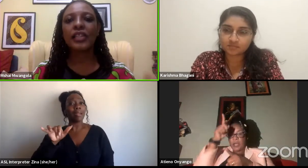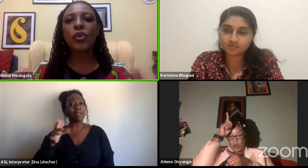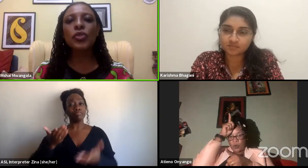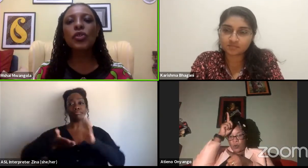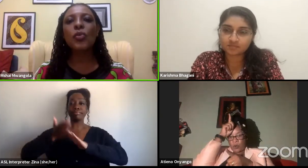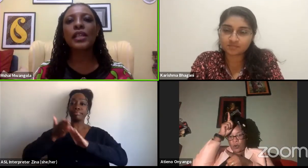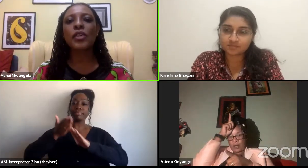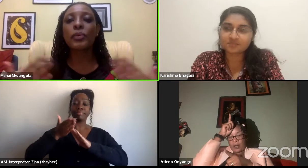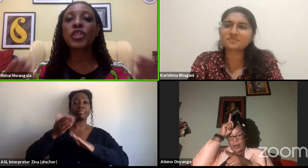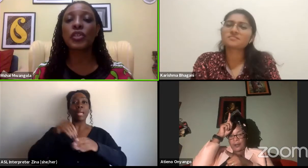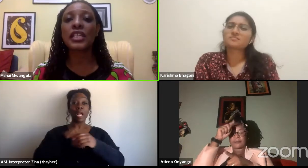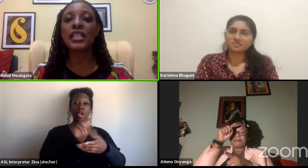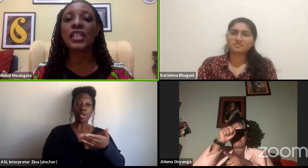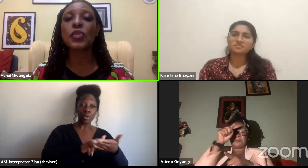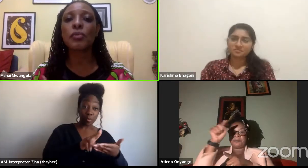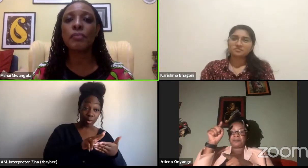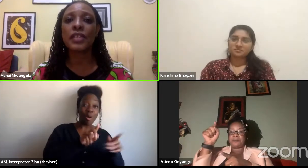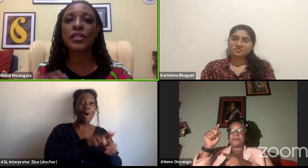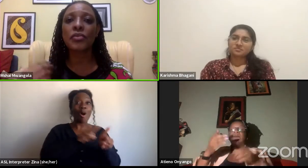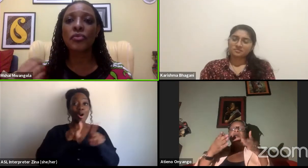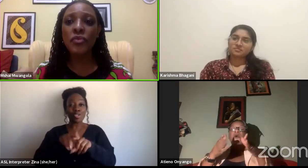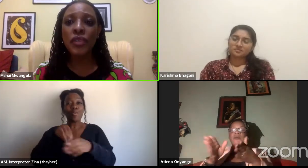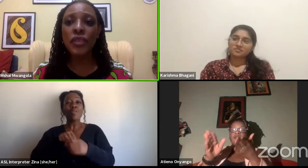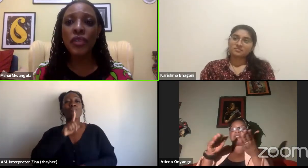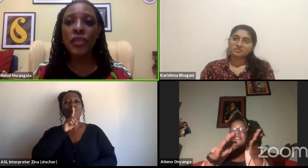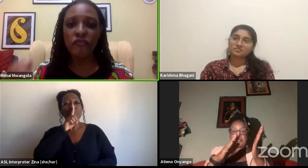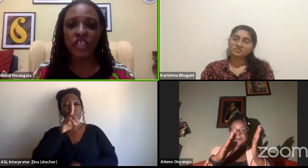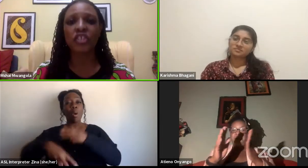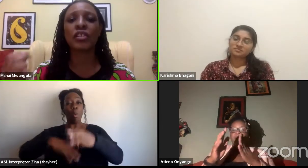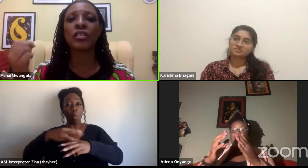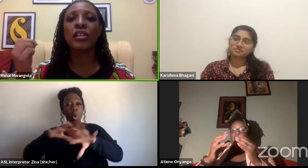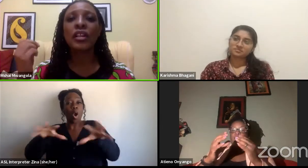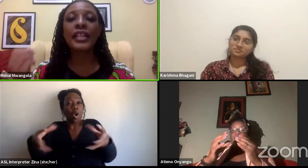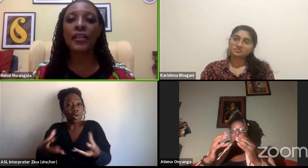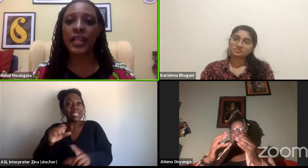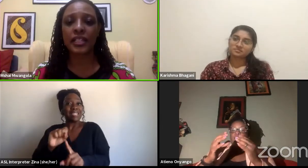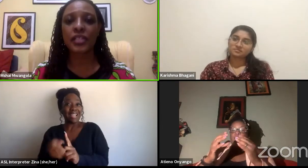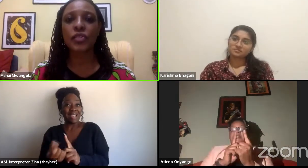It also was an opportunity to meet real professional directors,